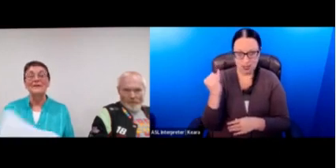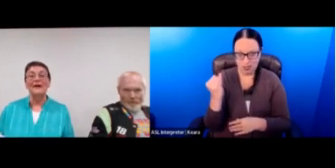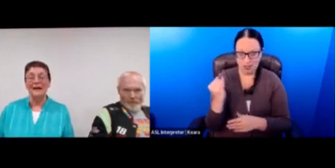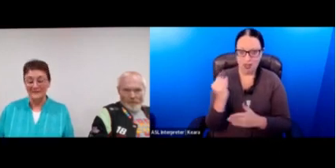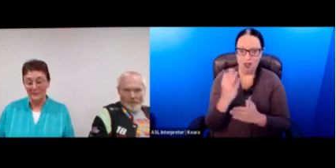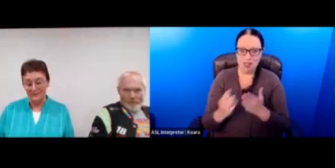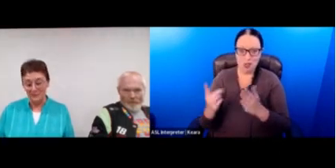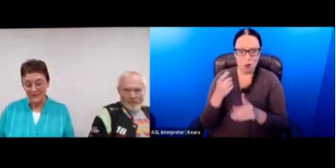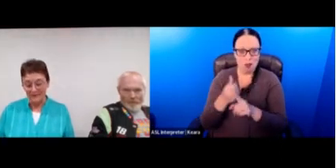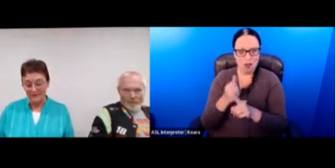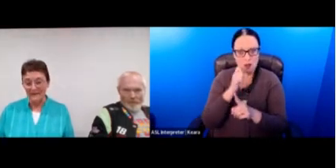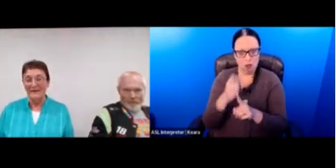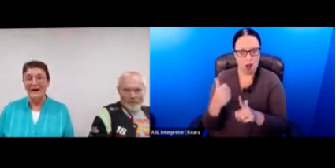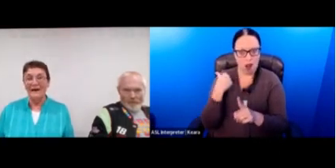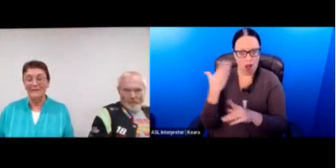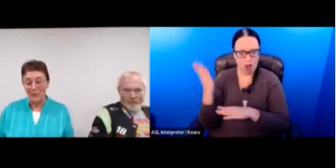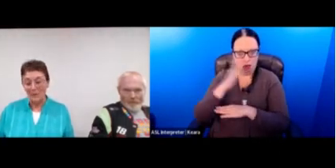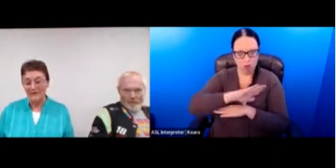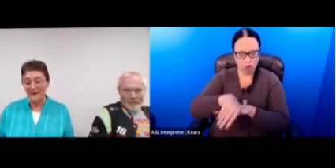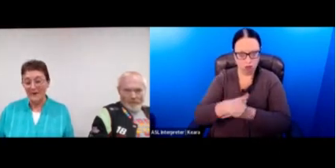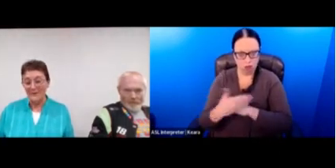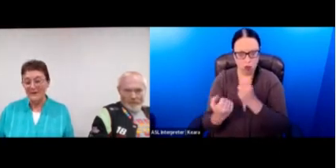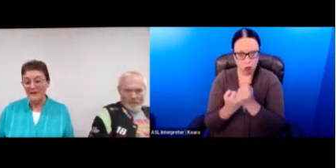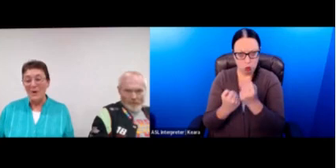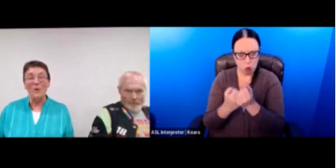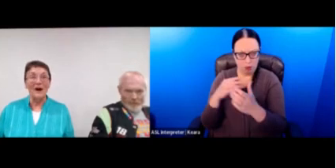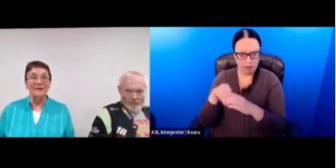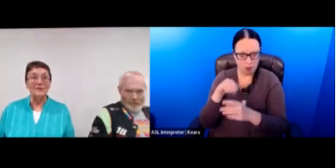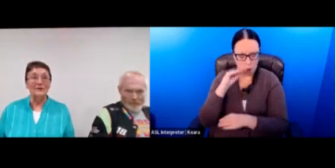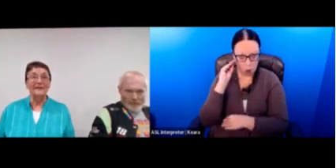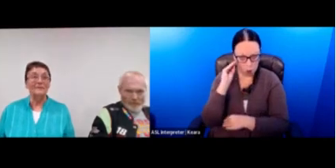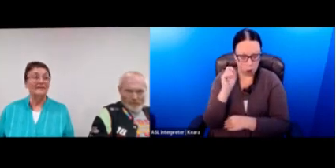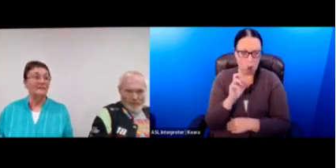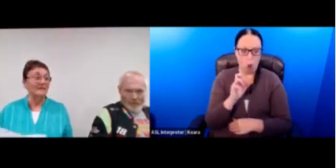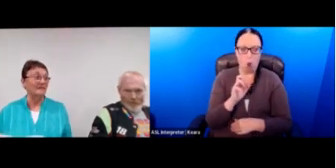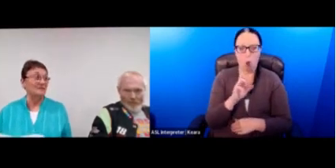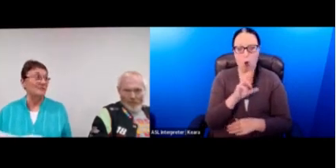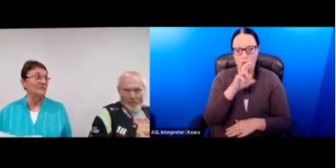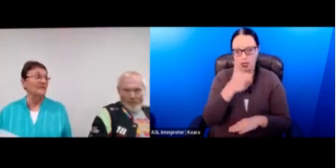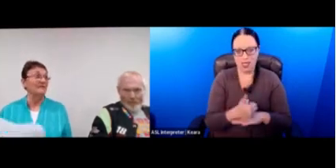not having 24/7 support in their home? Or are you putting it in place because it's a true risk?